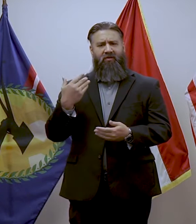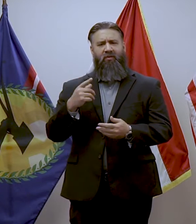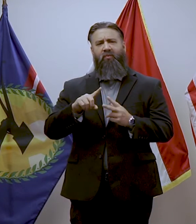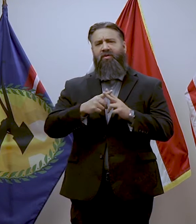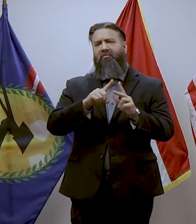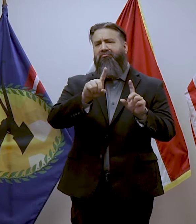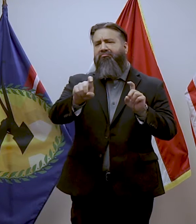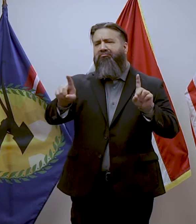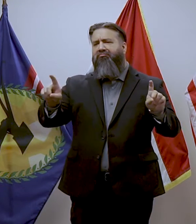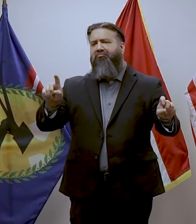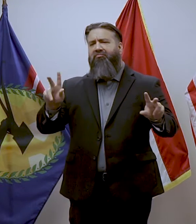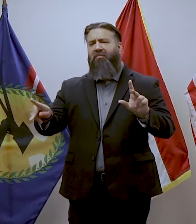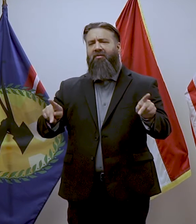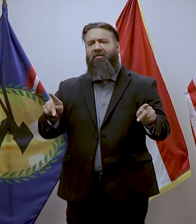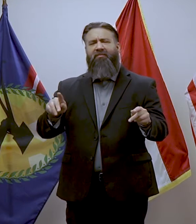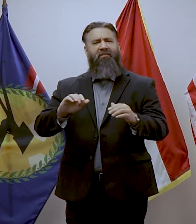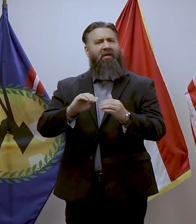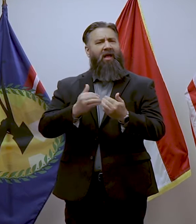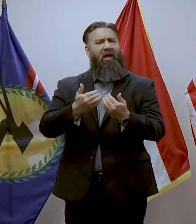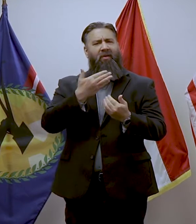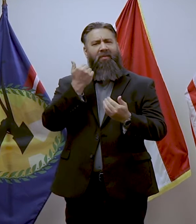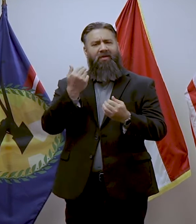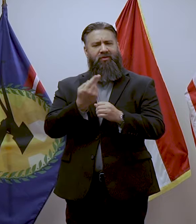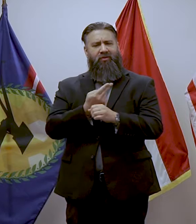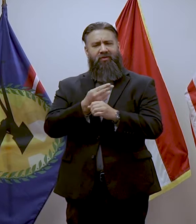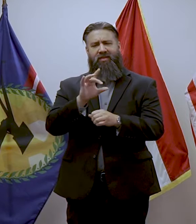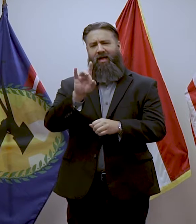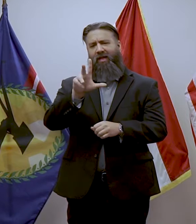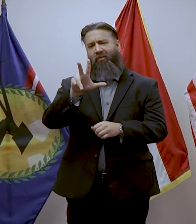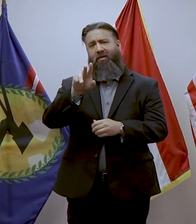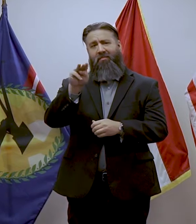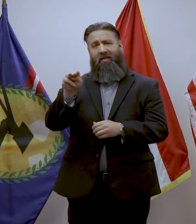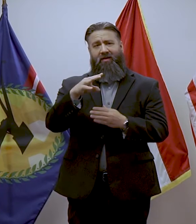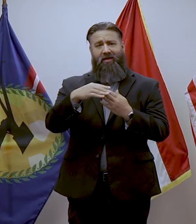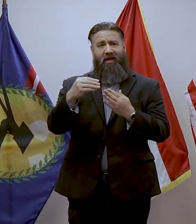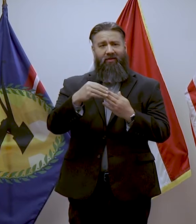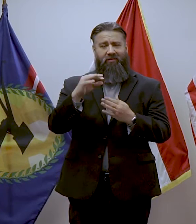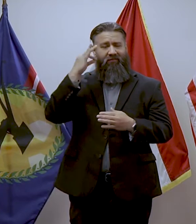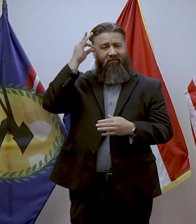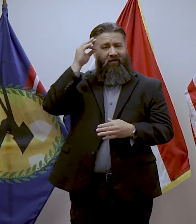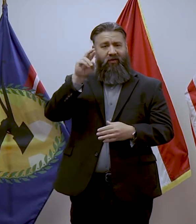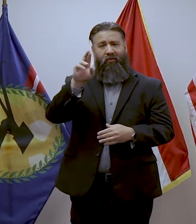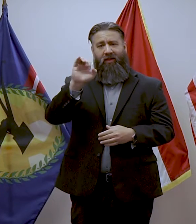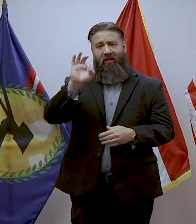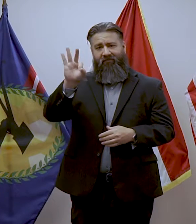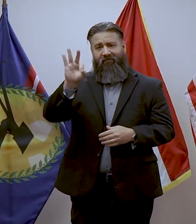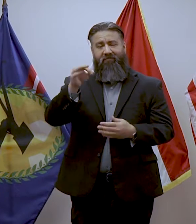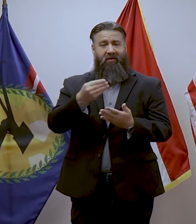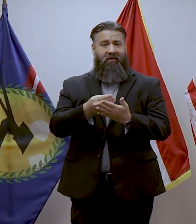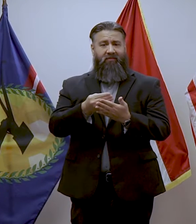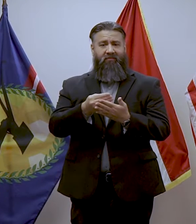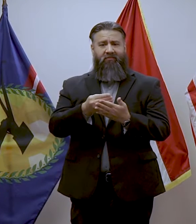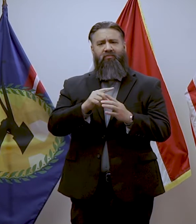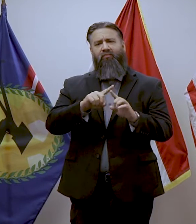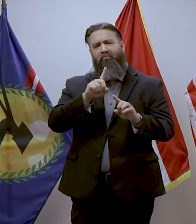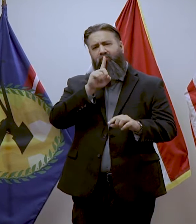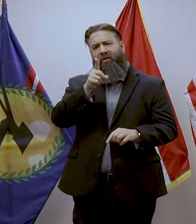on how to best use $83 million in federal relief funds. In essence, we wanted to know how can these funds